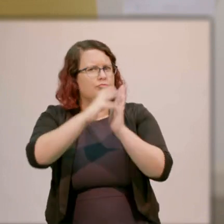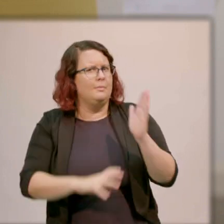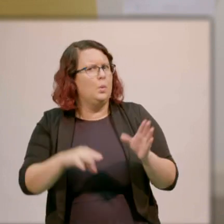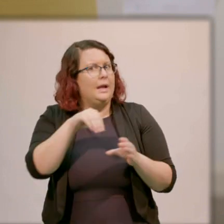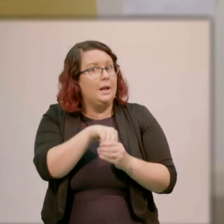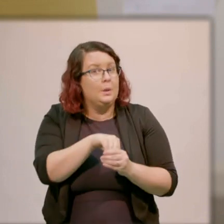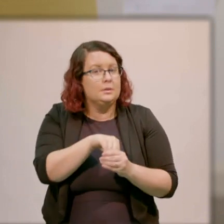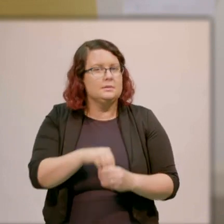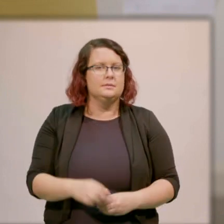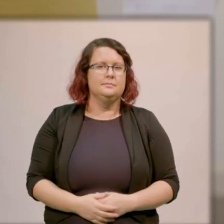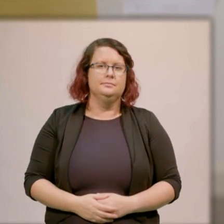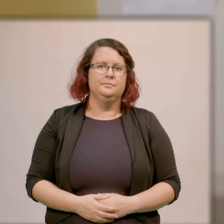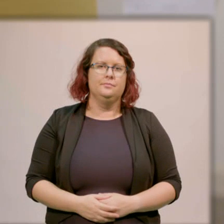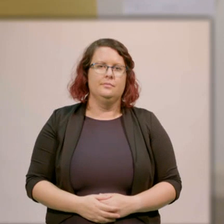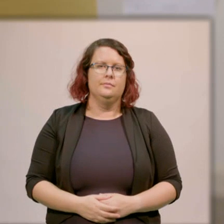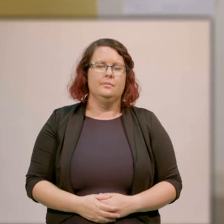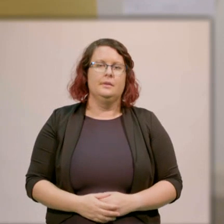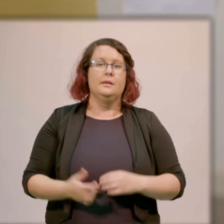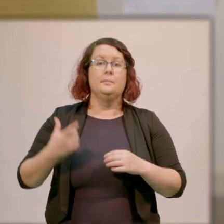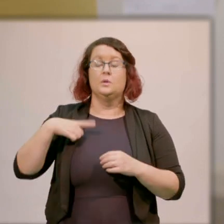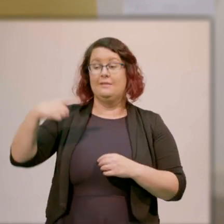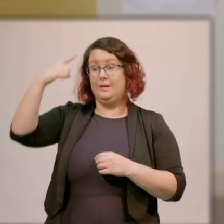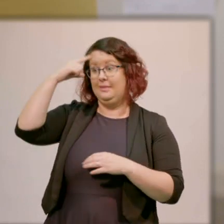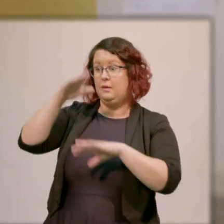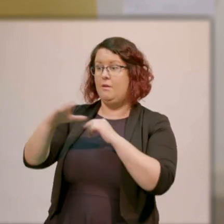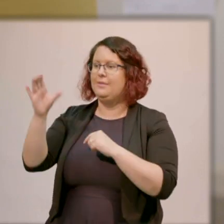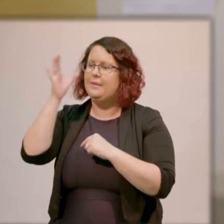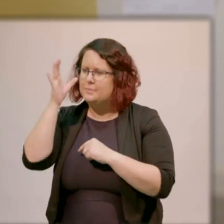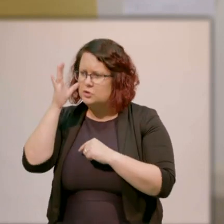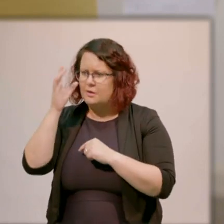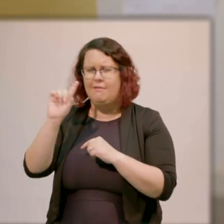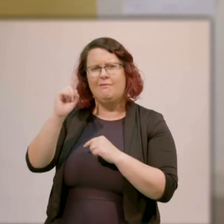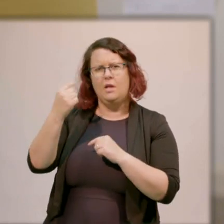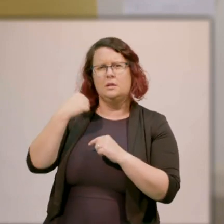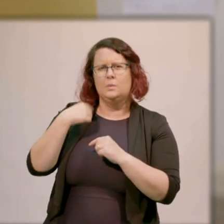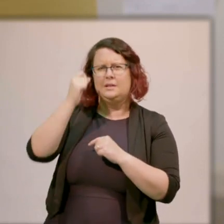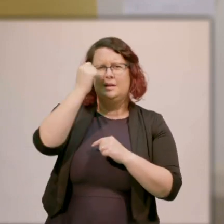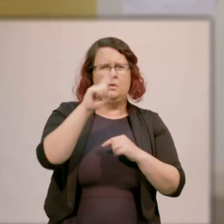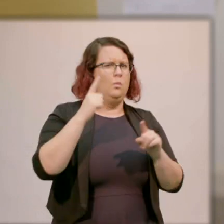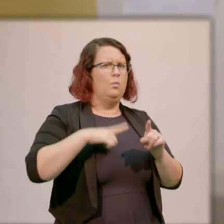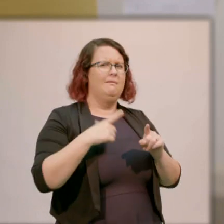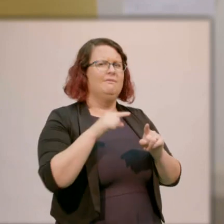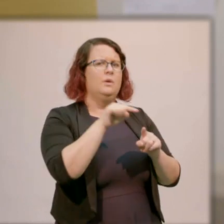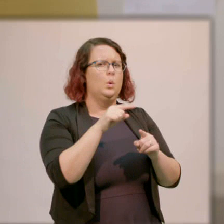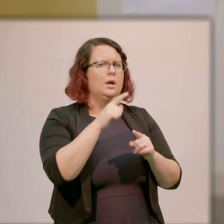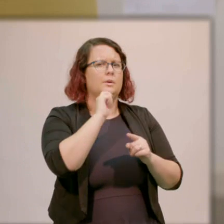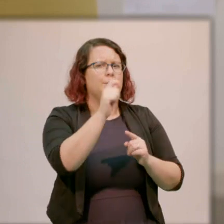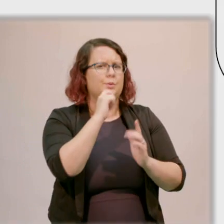After all, to think about the images in news reports, we have to make sure we know what news reports are.